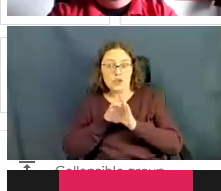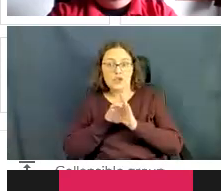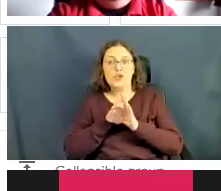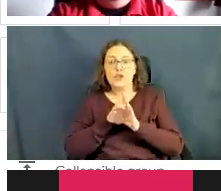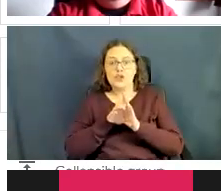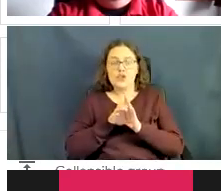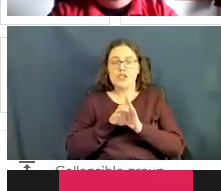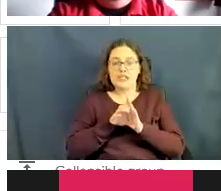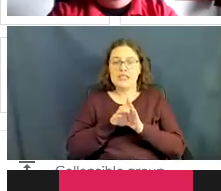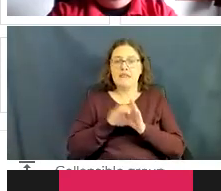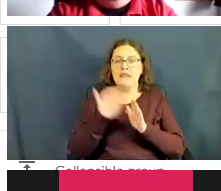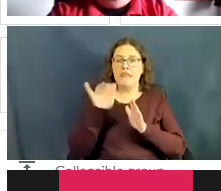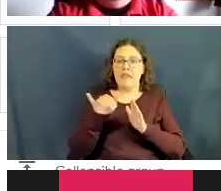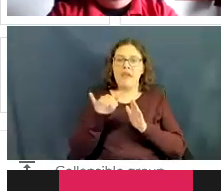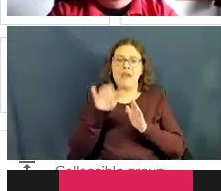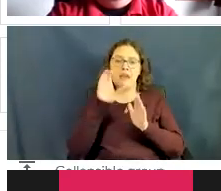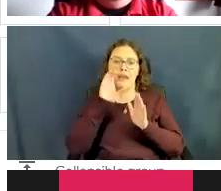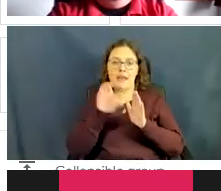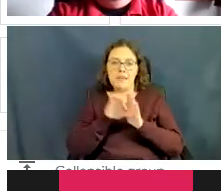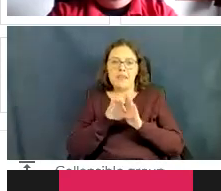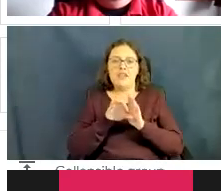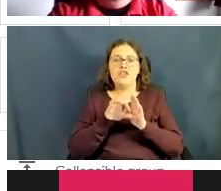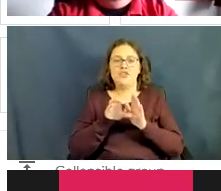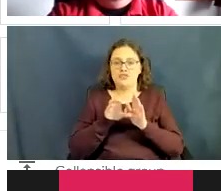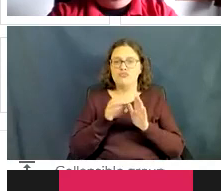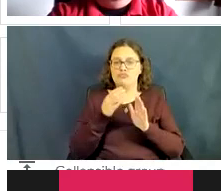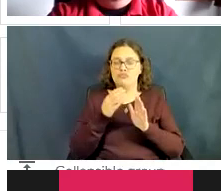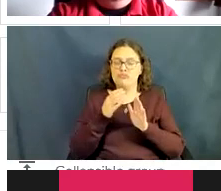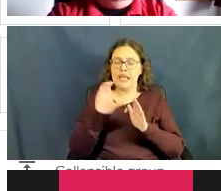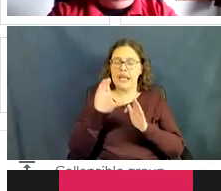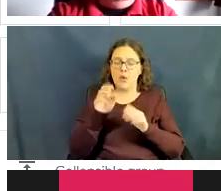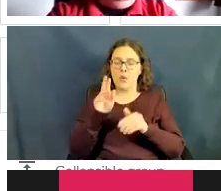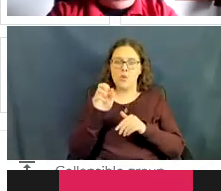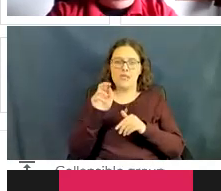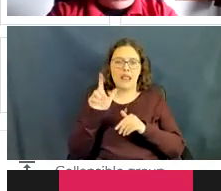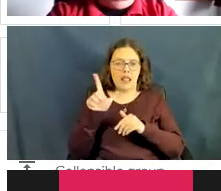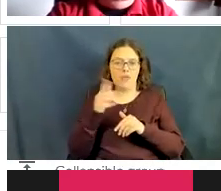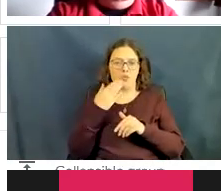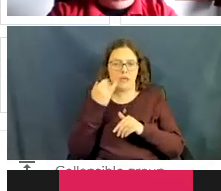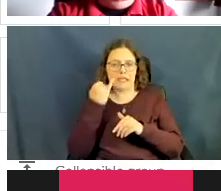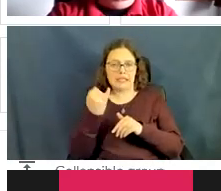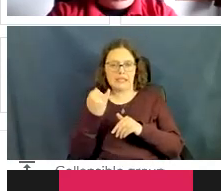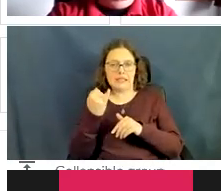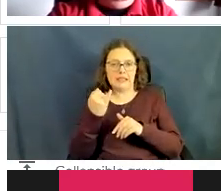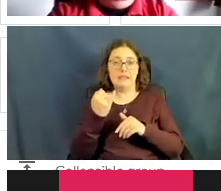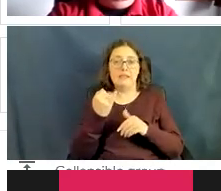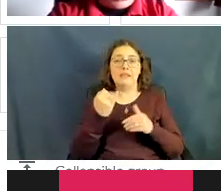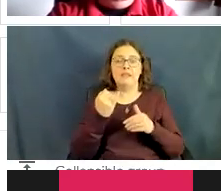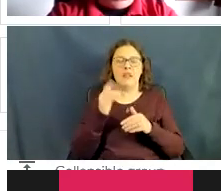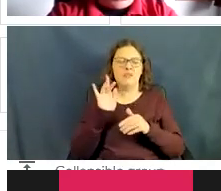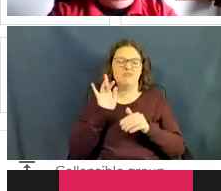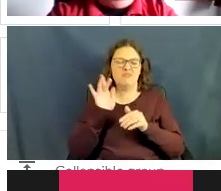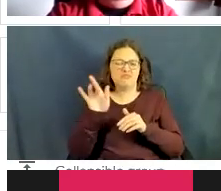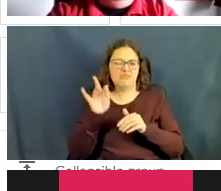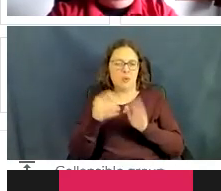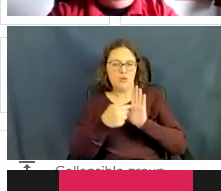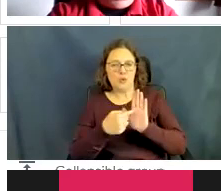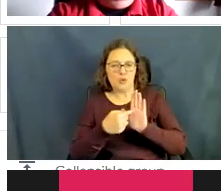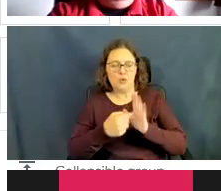You see it's not Tyler's information but it will say student name at the top, address,